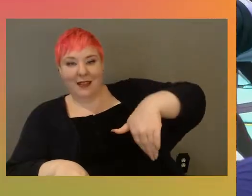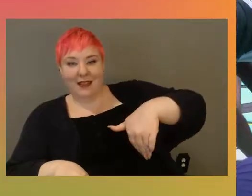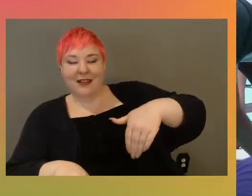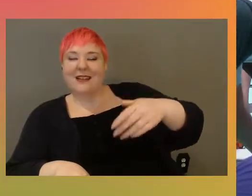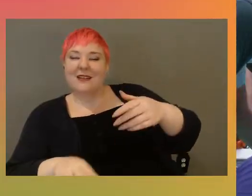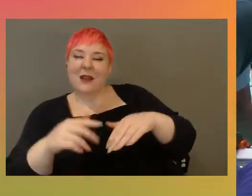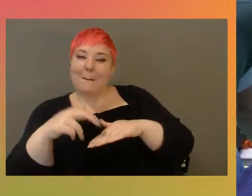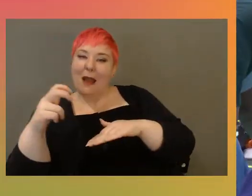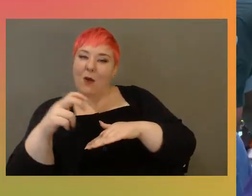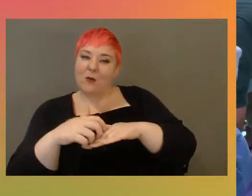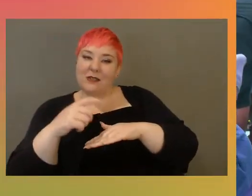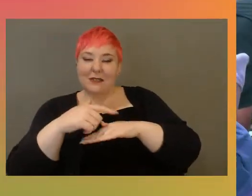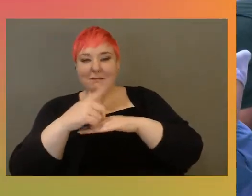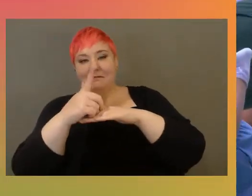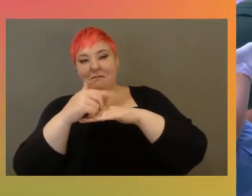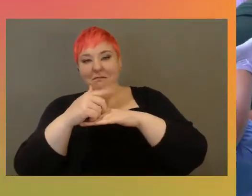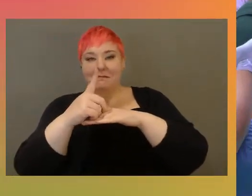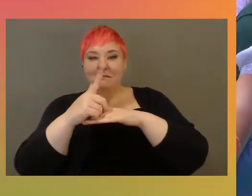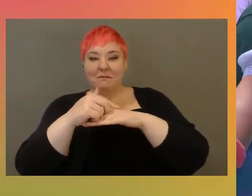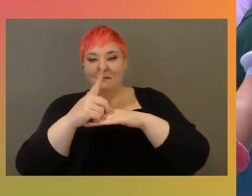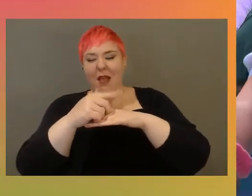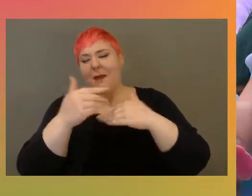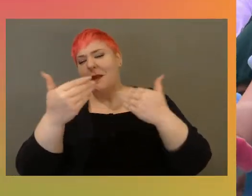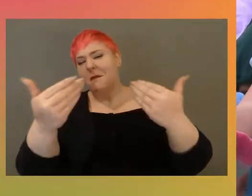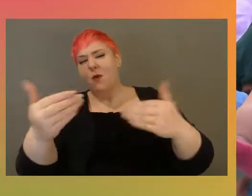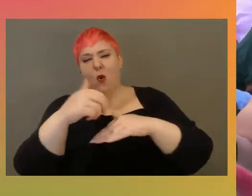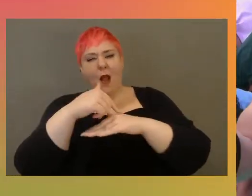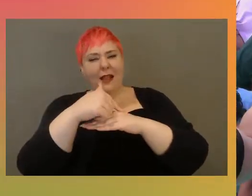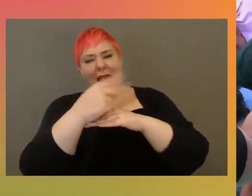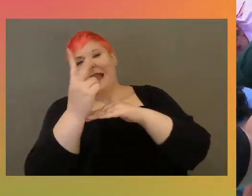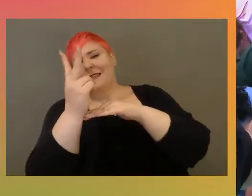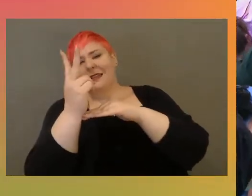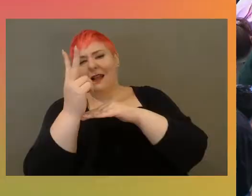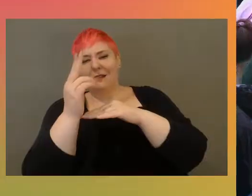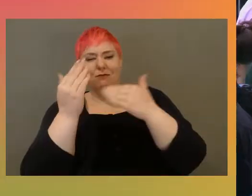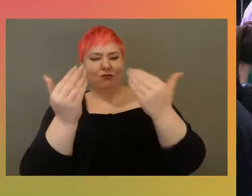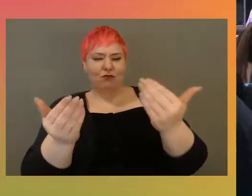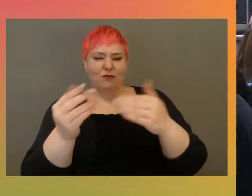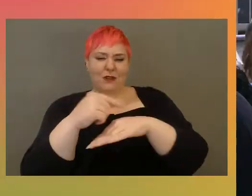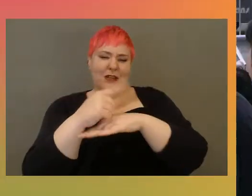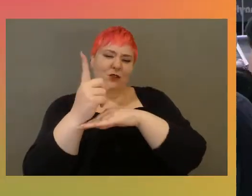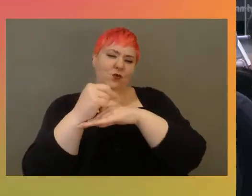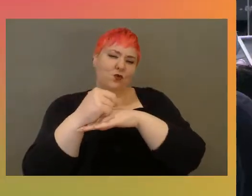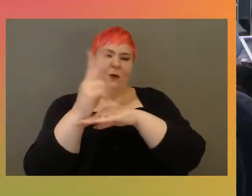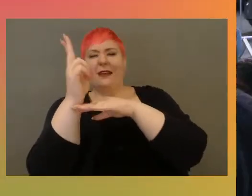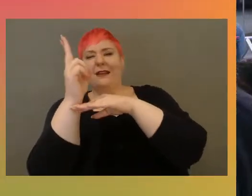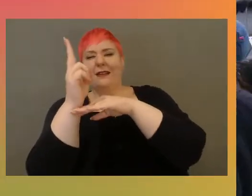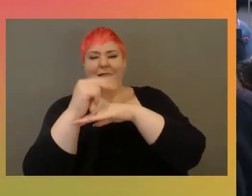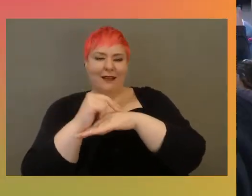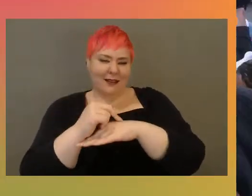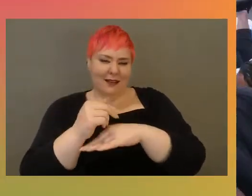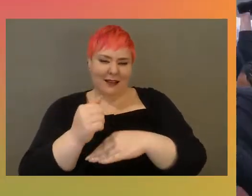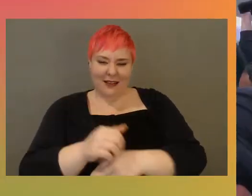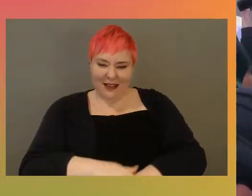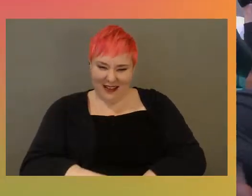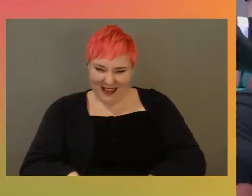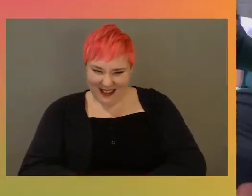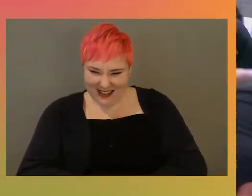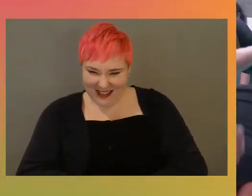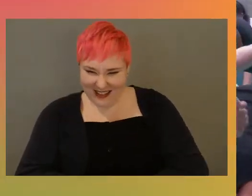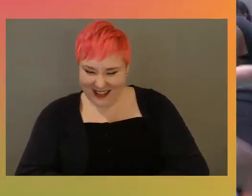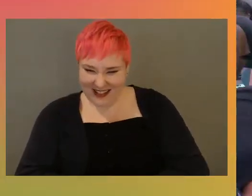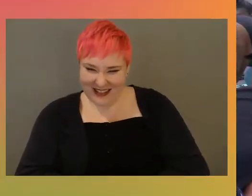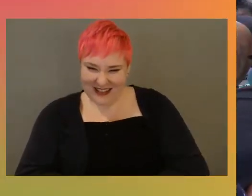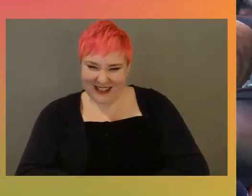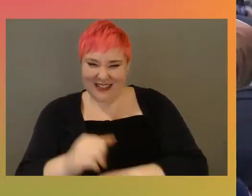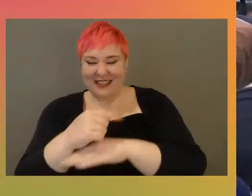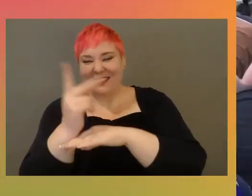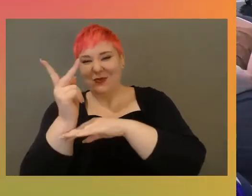AND THEN LIFT IT UP AND GET